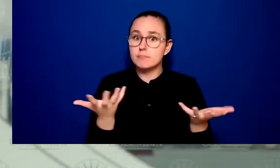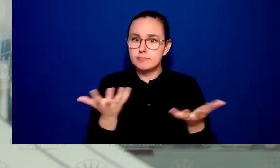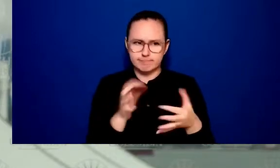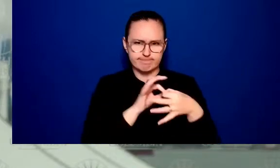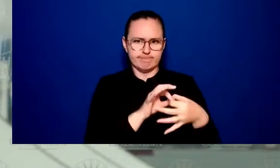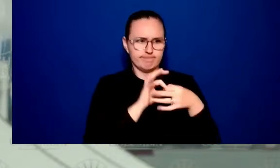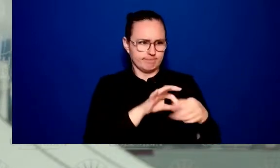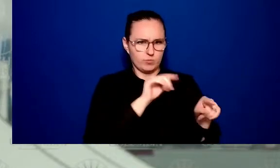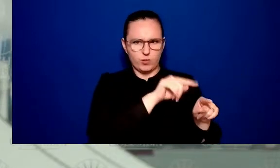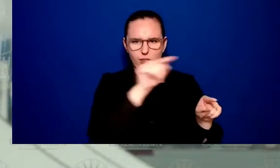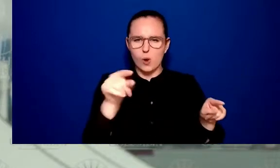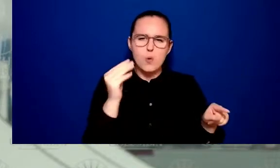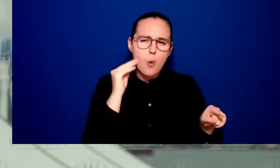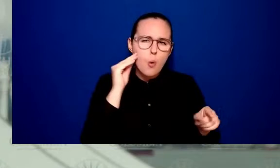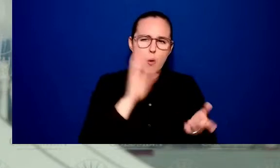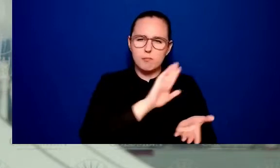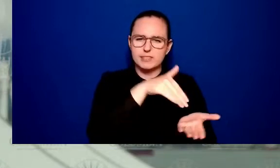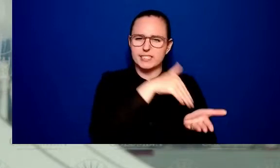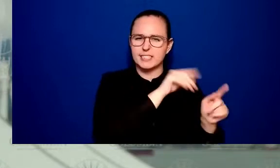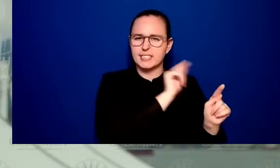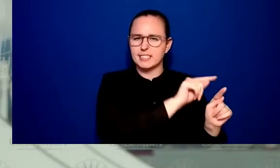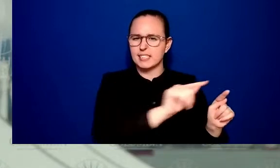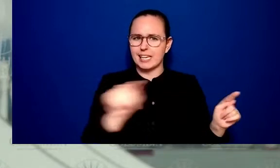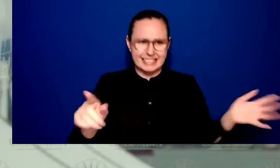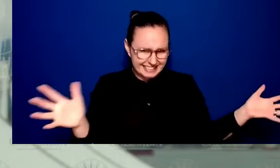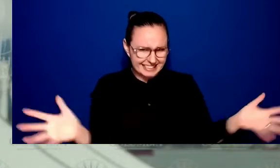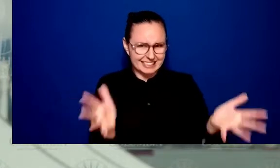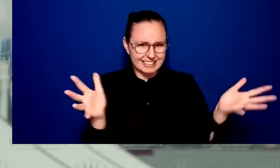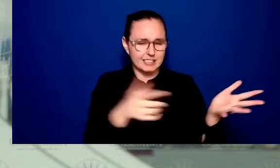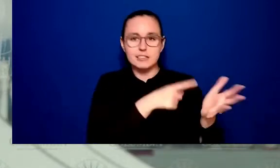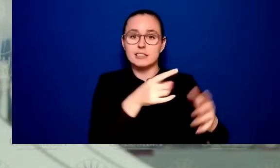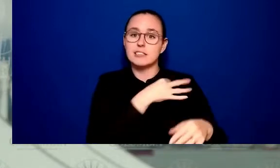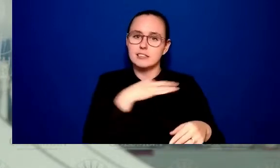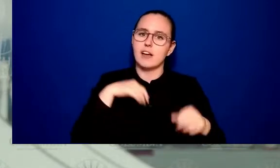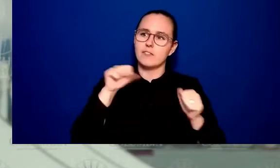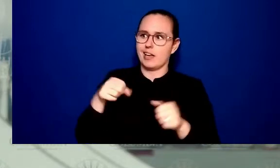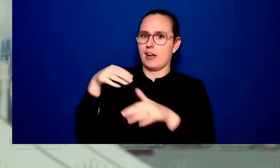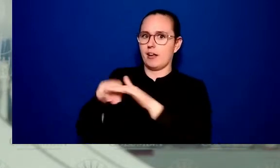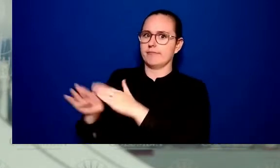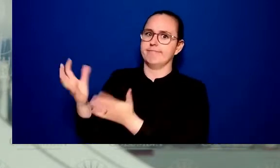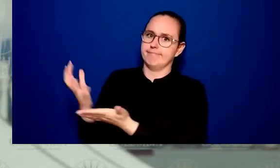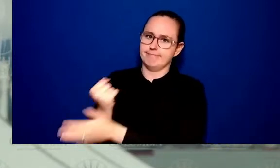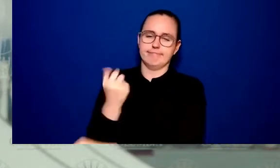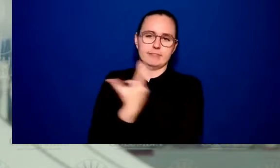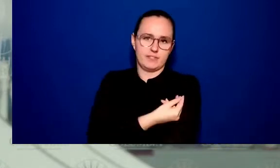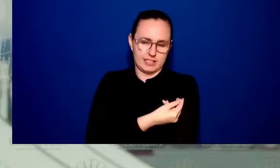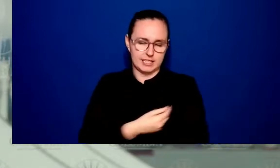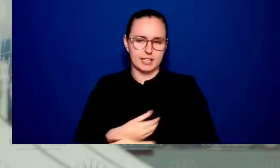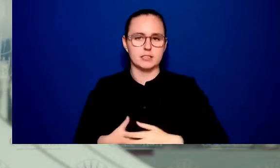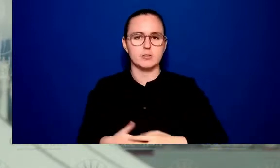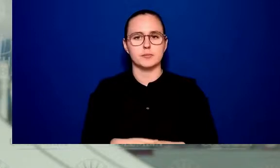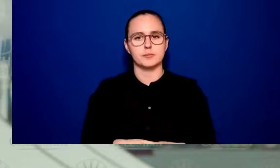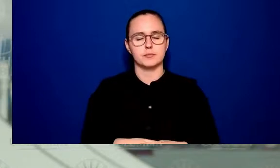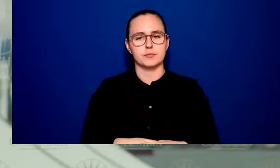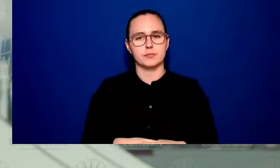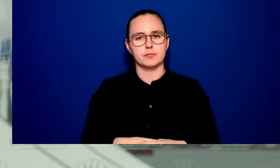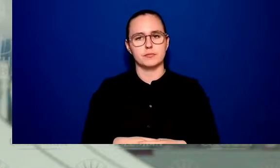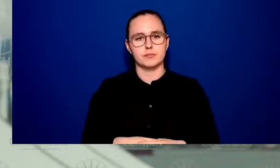have the continue to have the support they need to get vaccinated. As a result of the change the change coming into